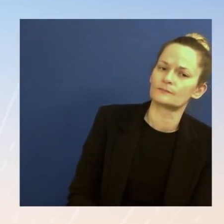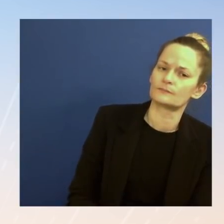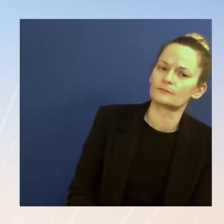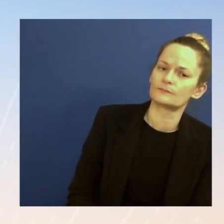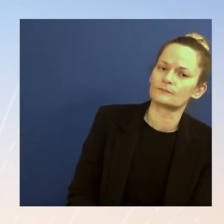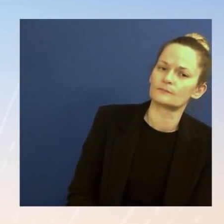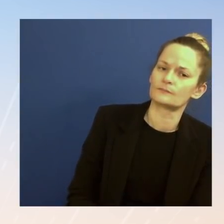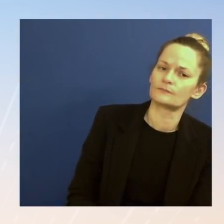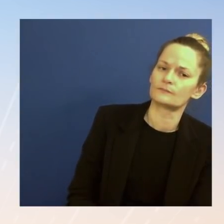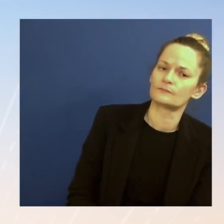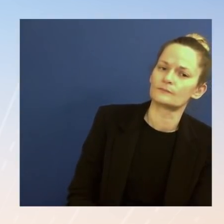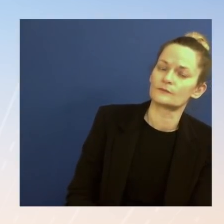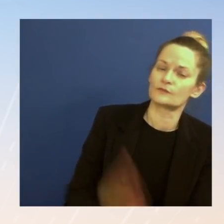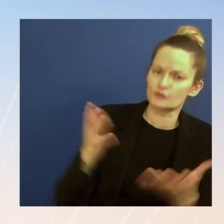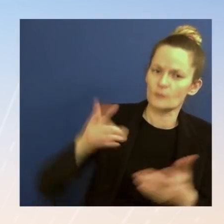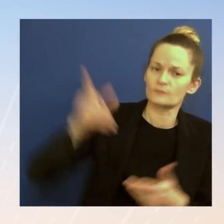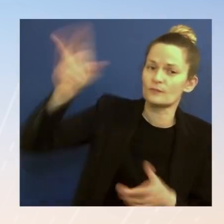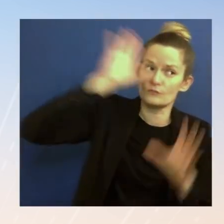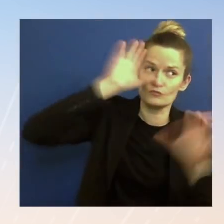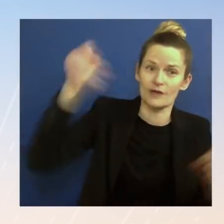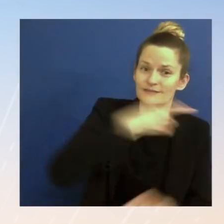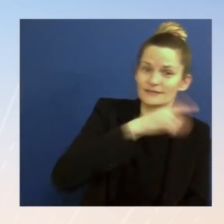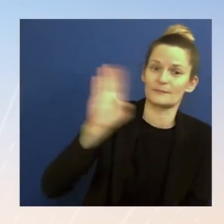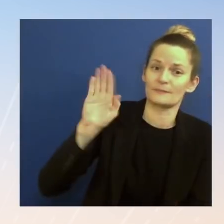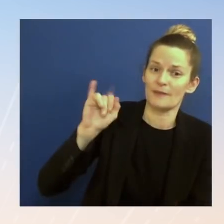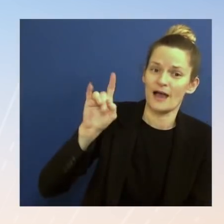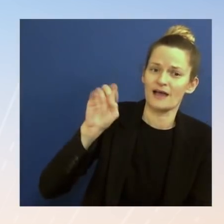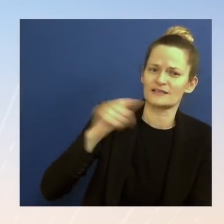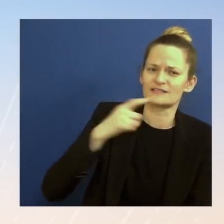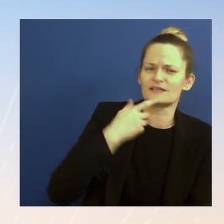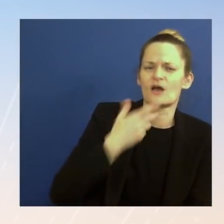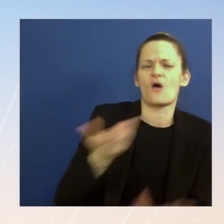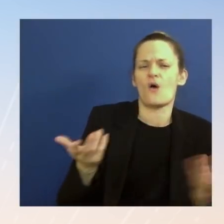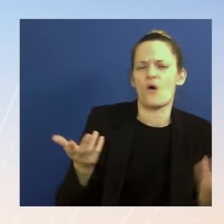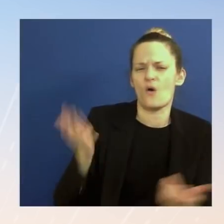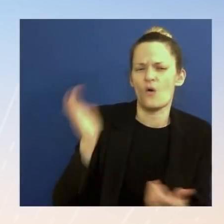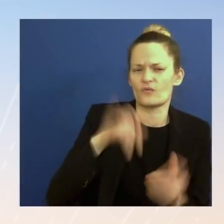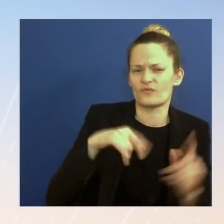yet he's keeping it, even though the country is opening again. But then, a few days back,